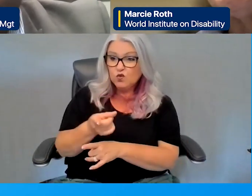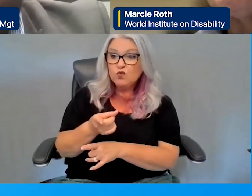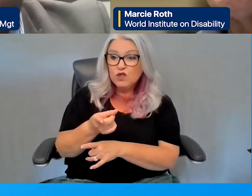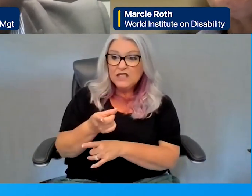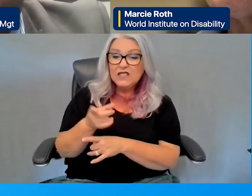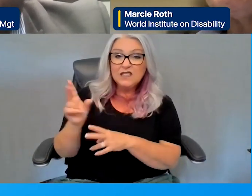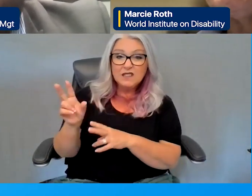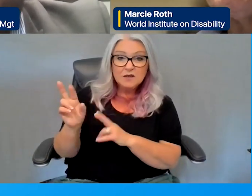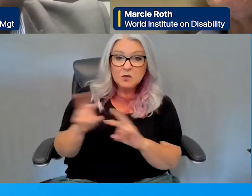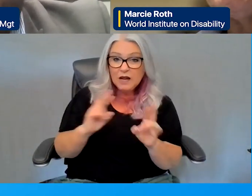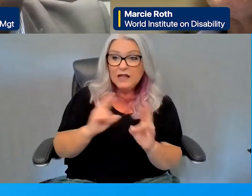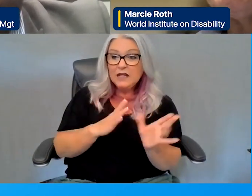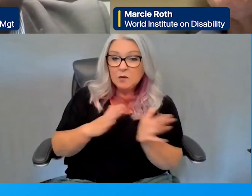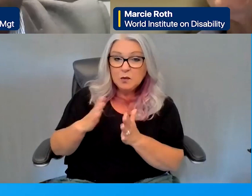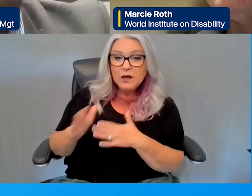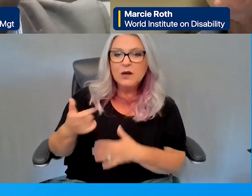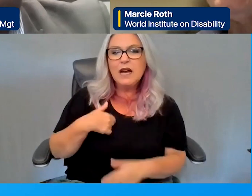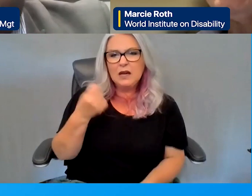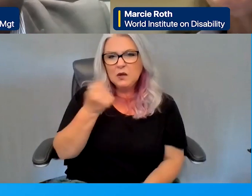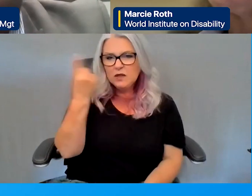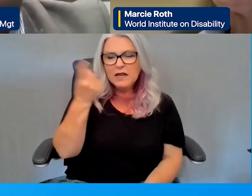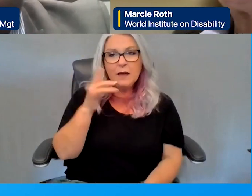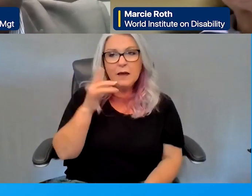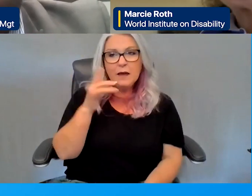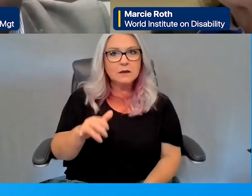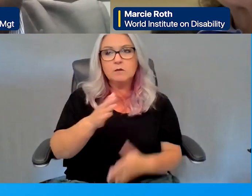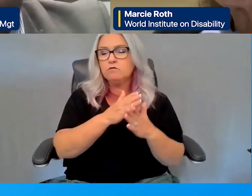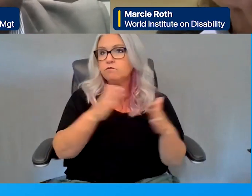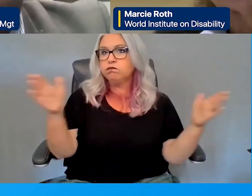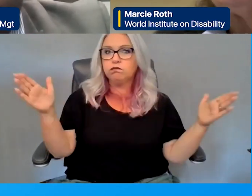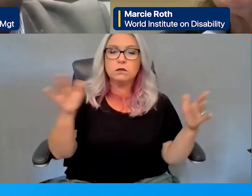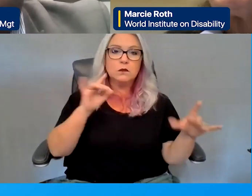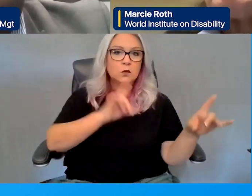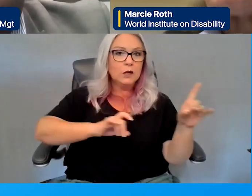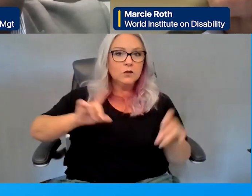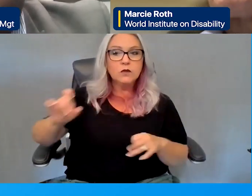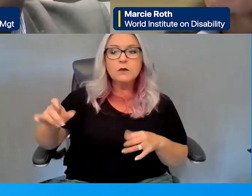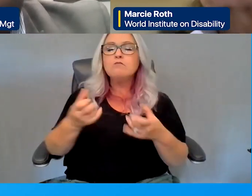broad question because I think I know different agencies that is